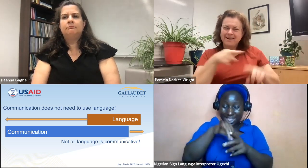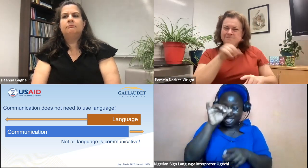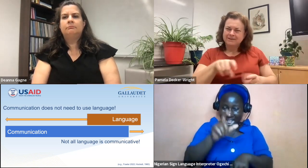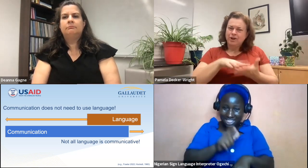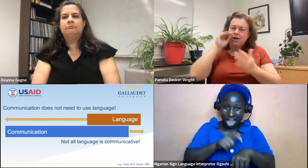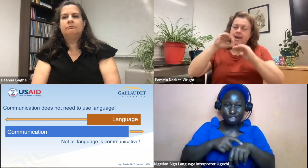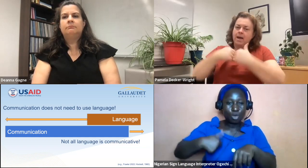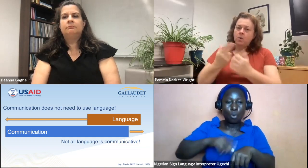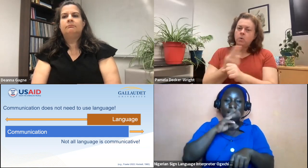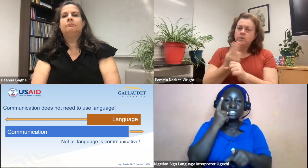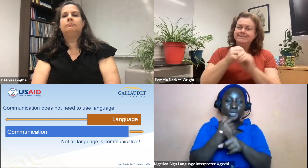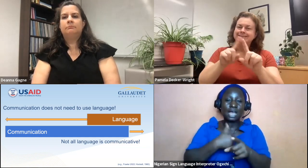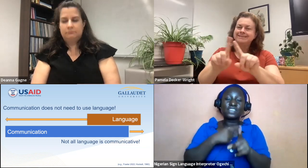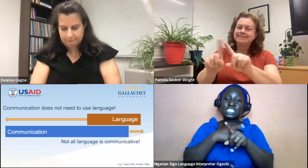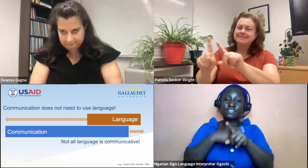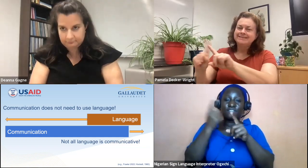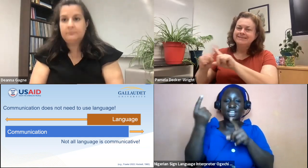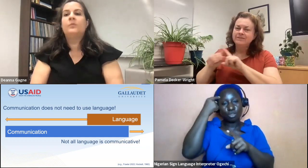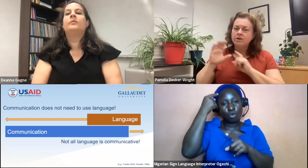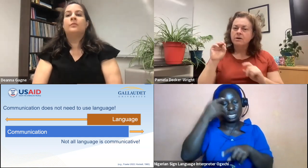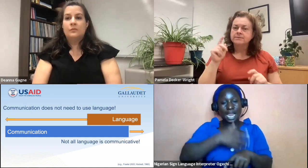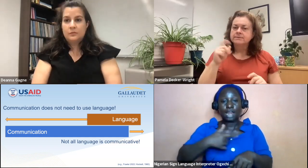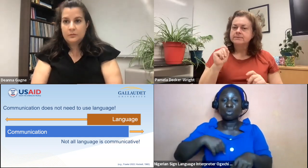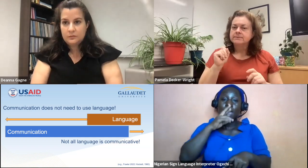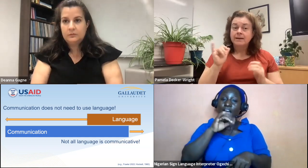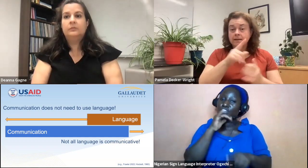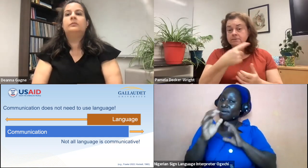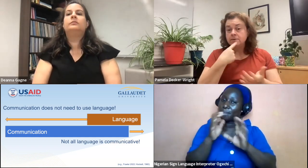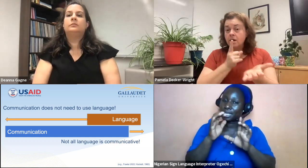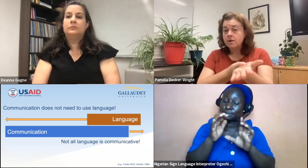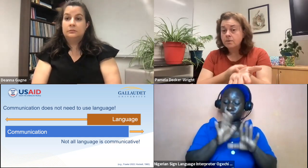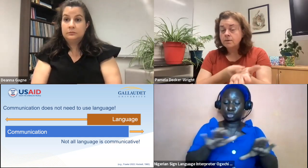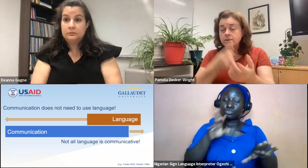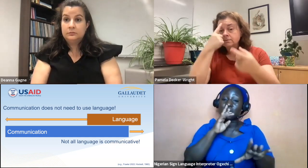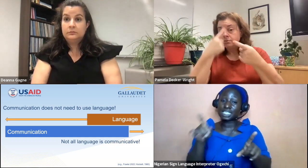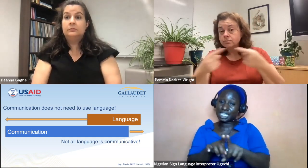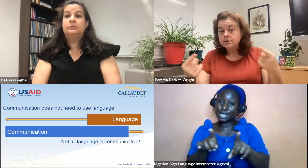You see this happening. They're learning vocabulary, but the use of it, especially in different contexts.